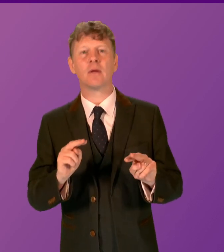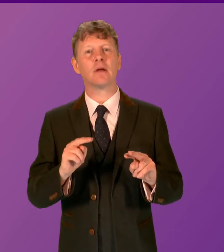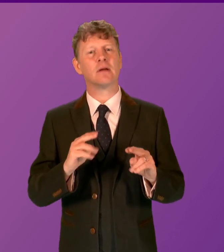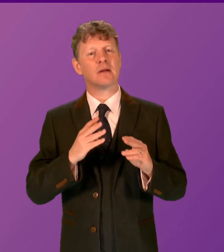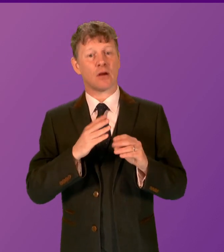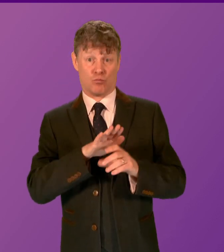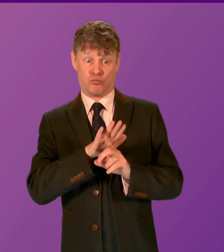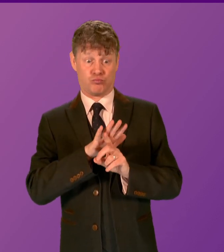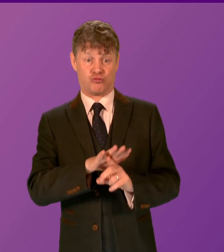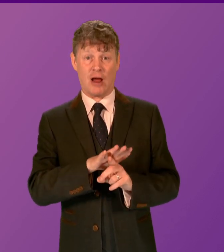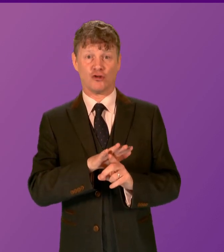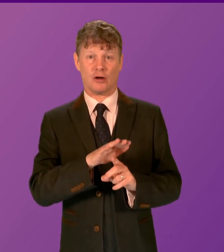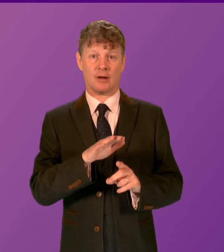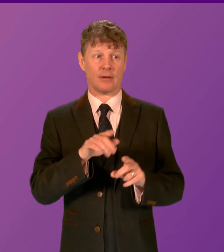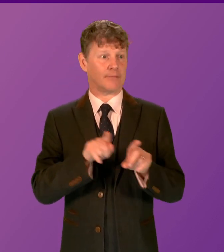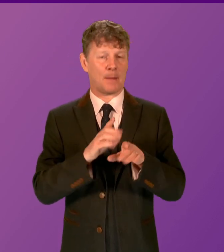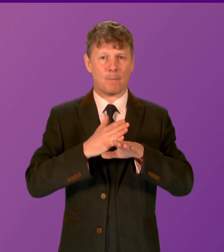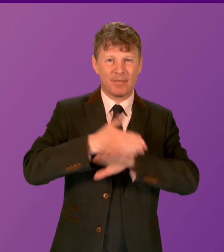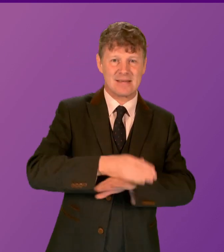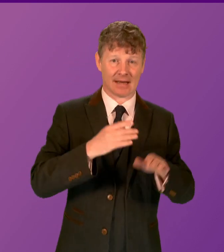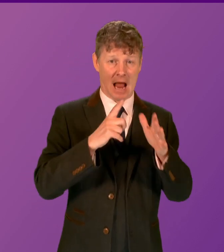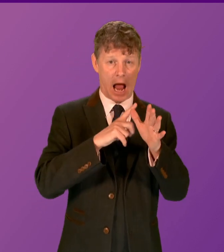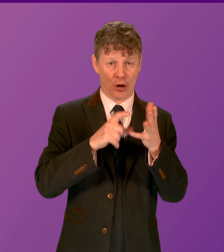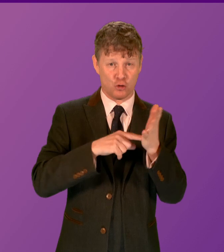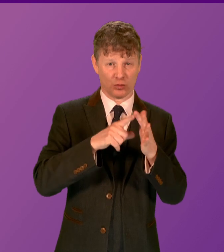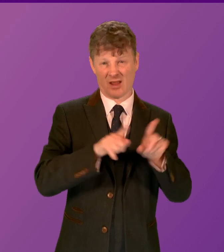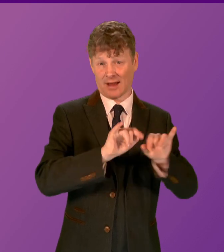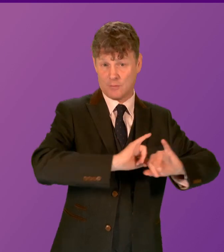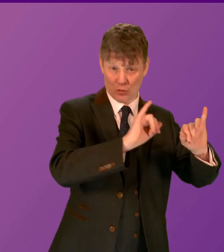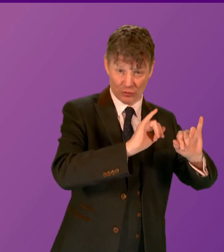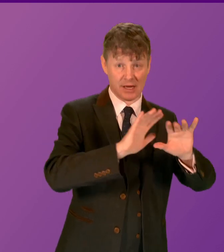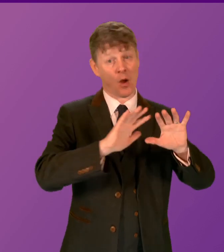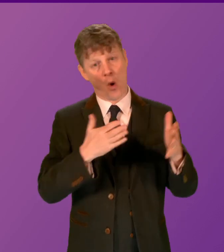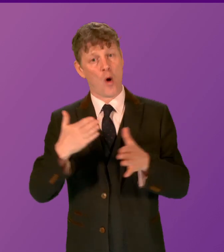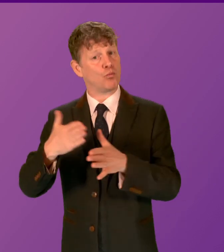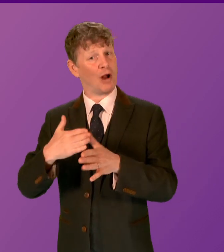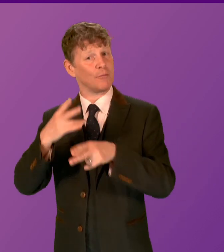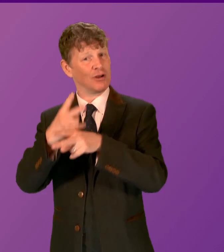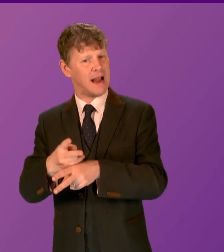away from busy acute sites and busy primary care sites.